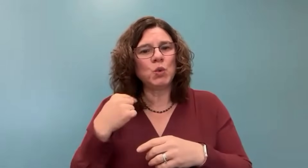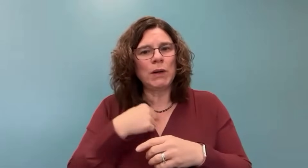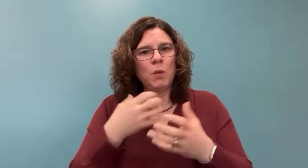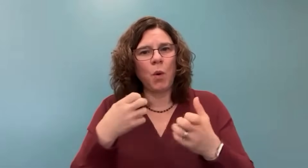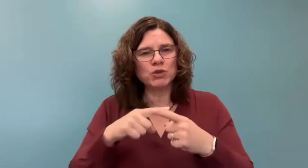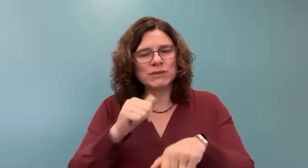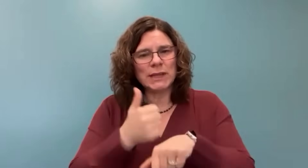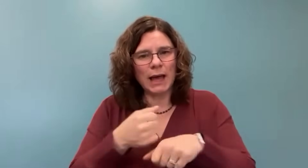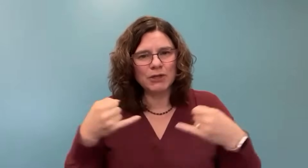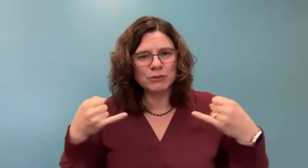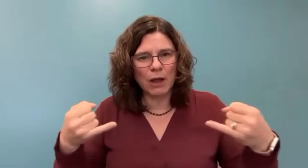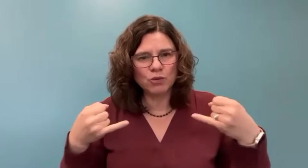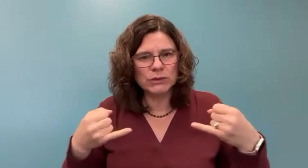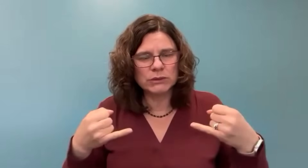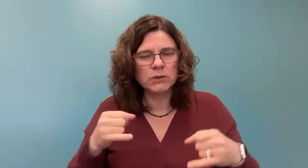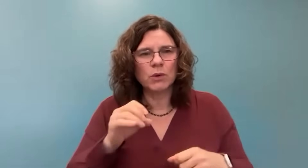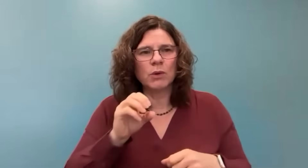Do we want to establish boundaries?